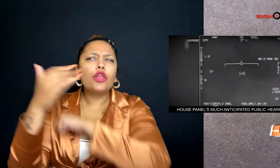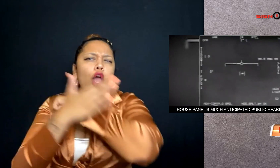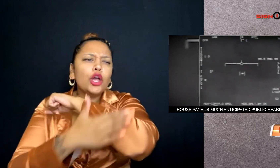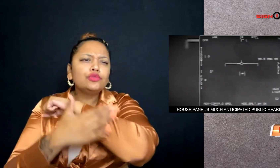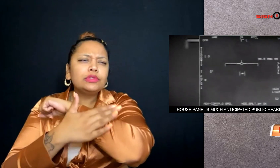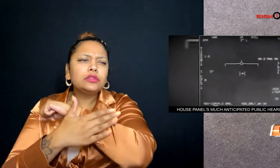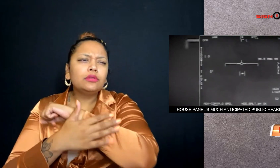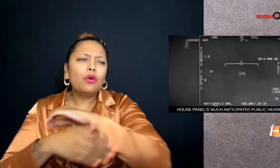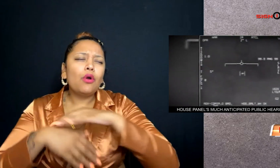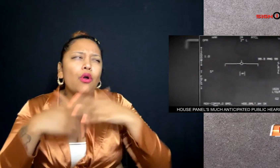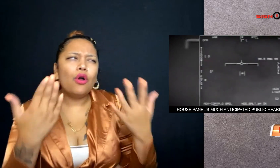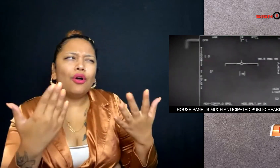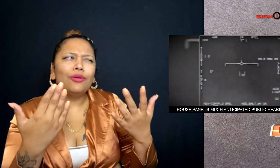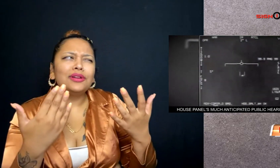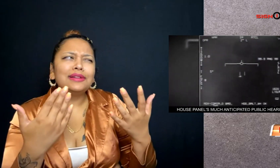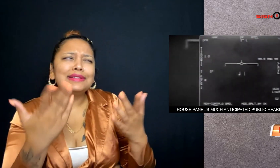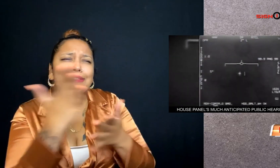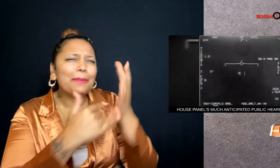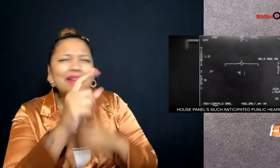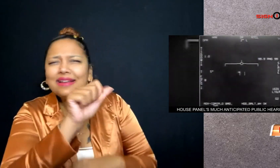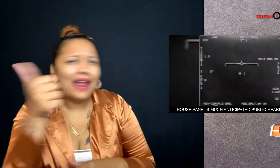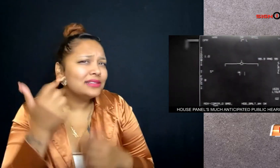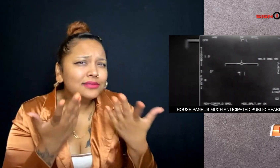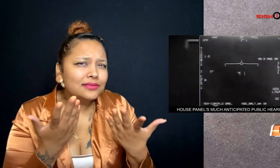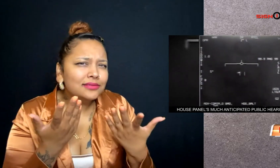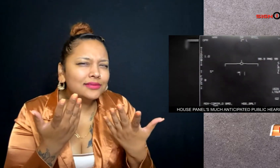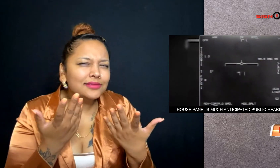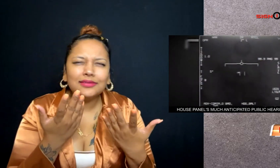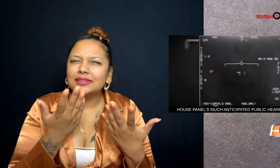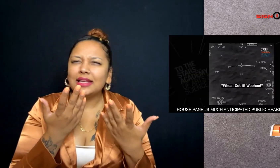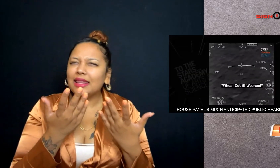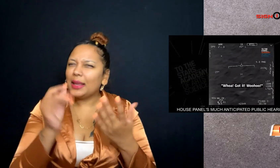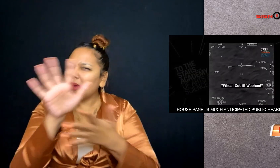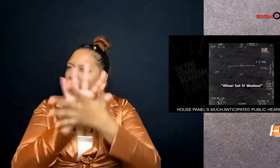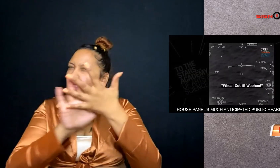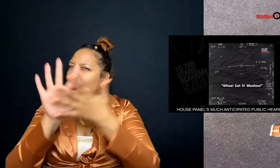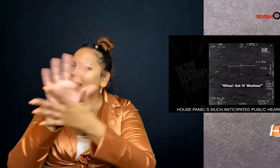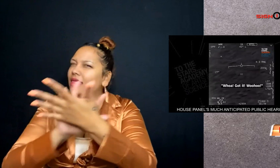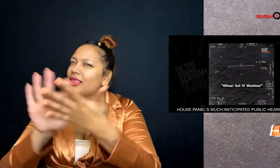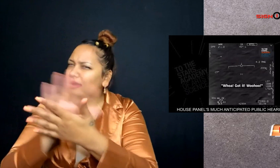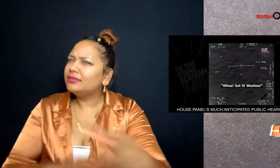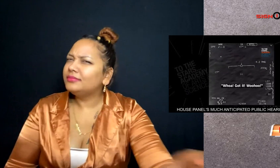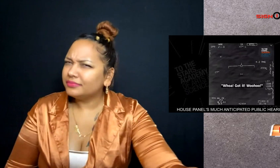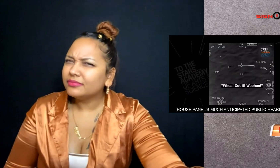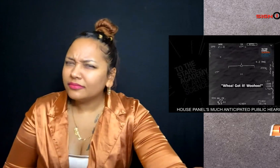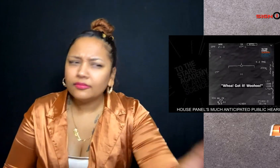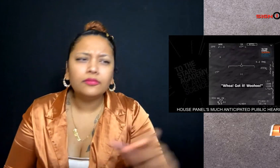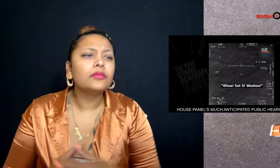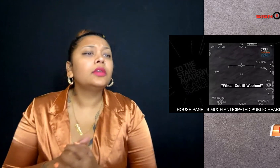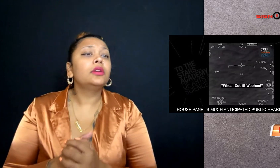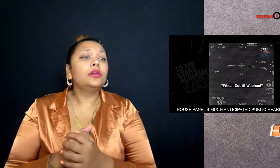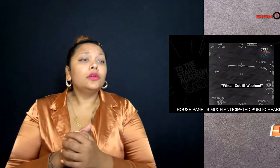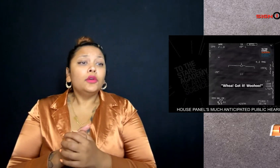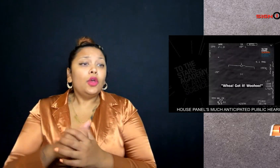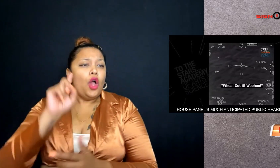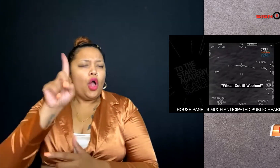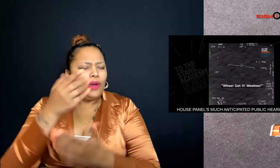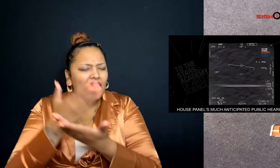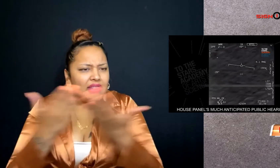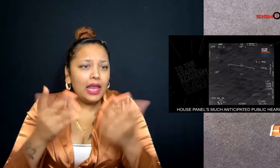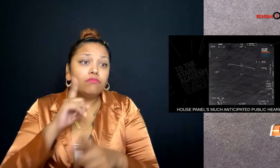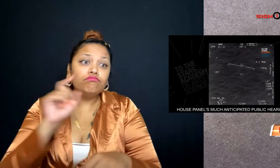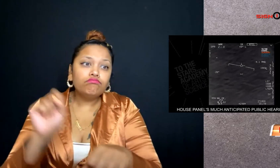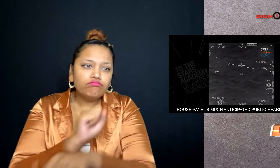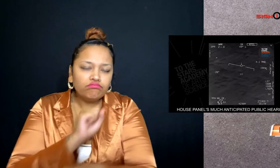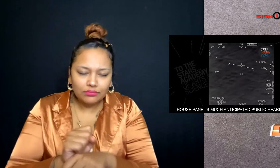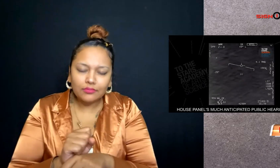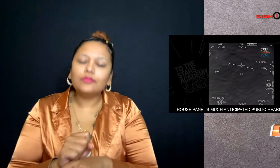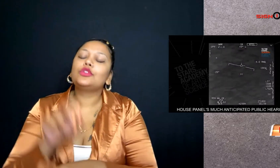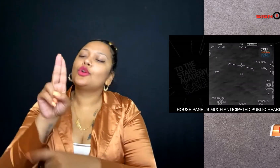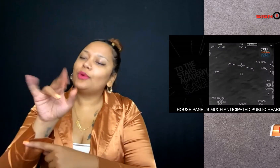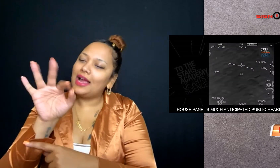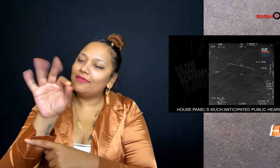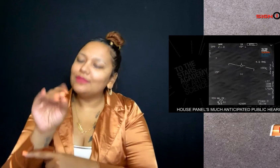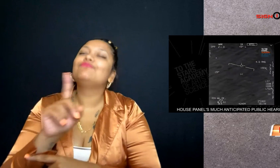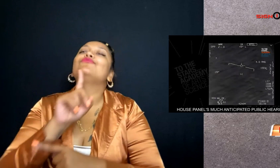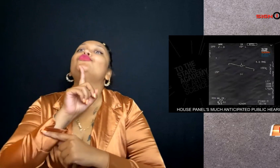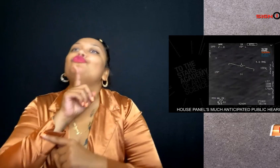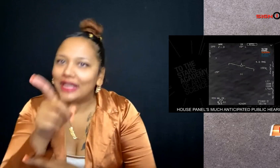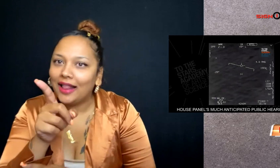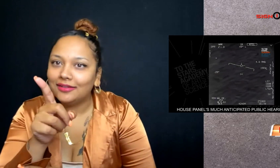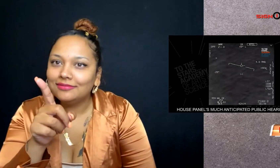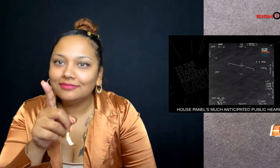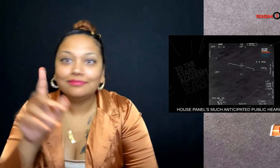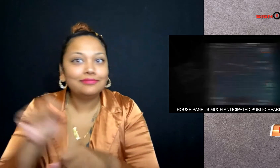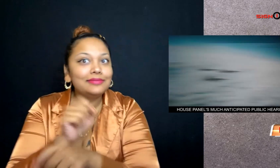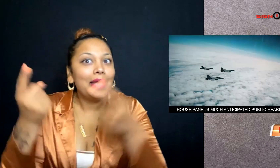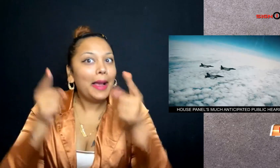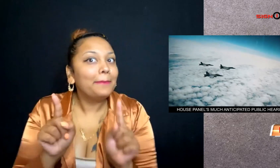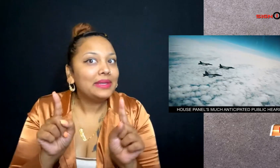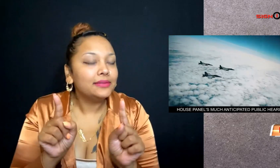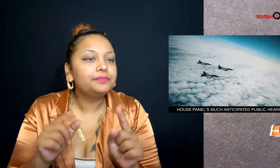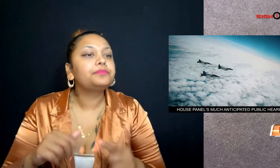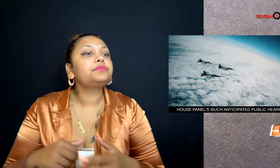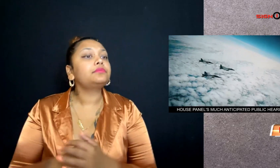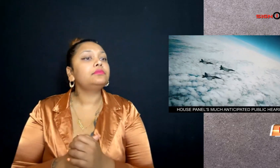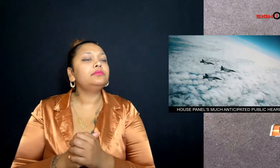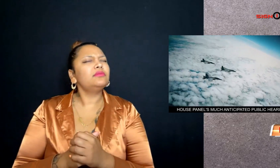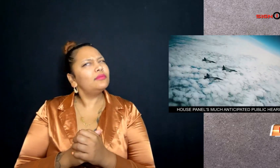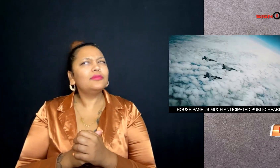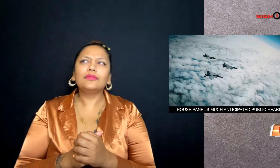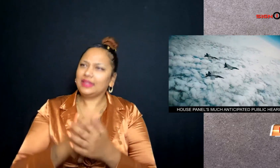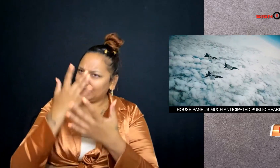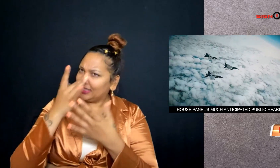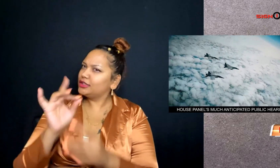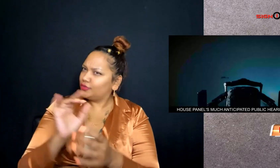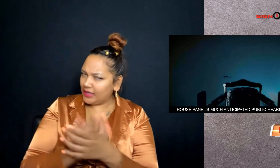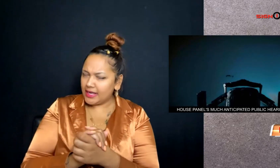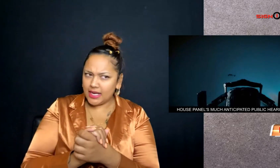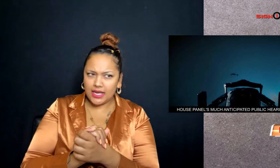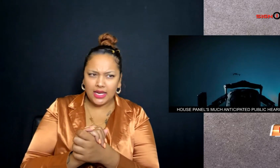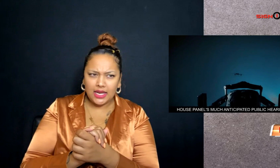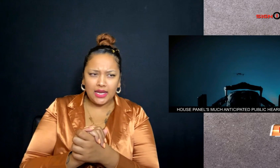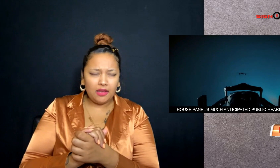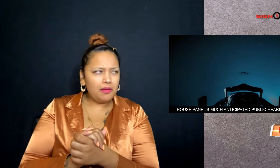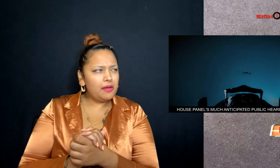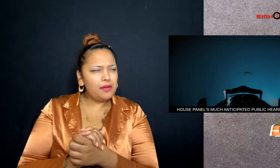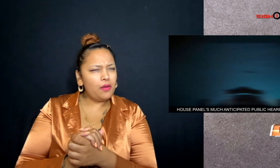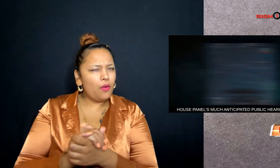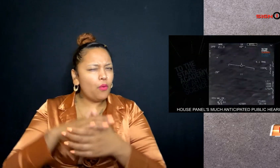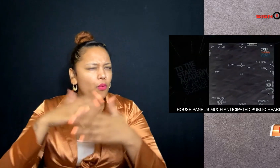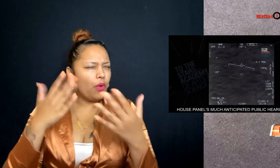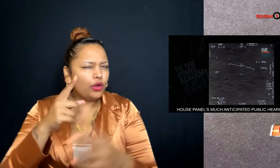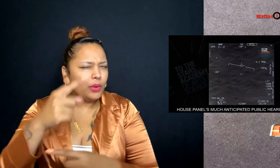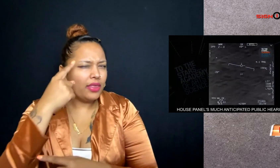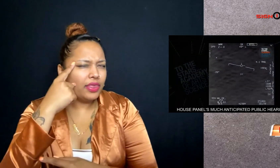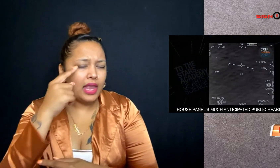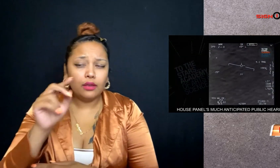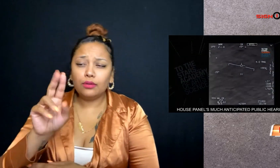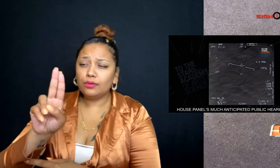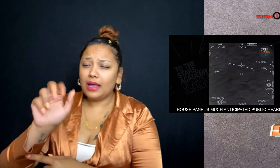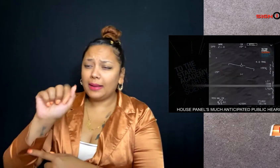and other countries or somewhere else only thing for certain is that they do exist interesting